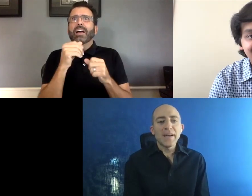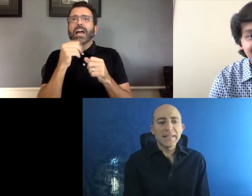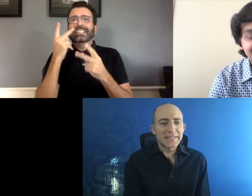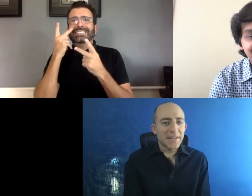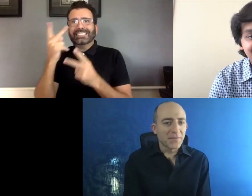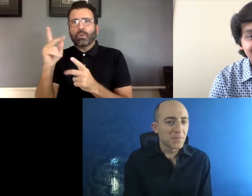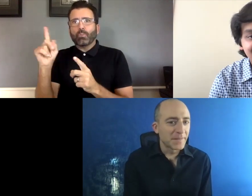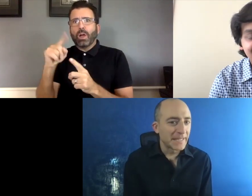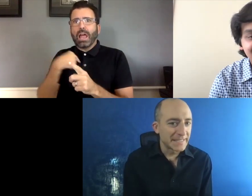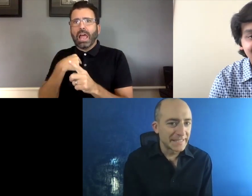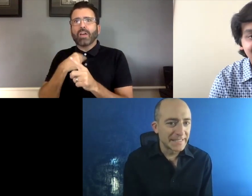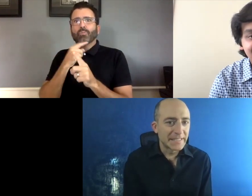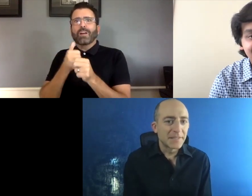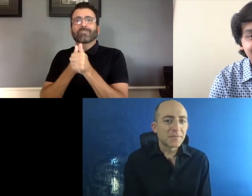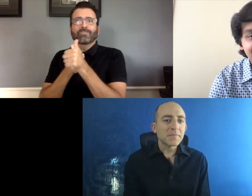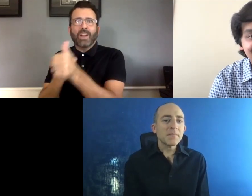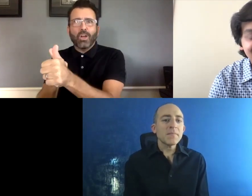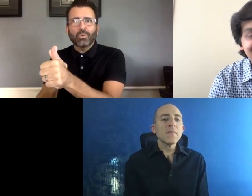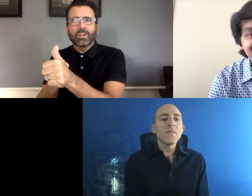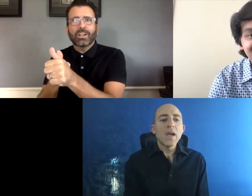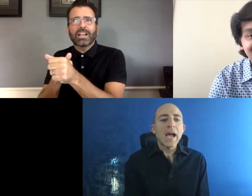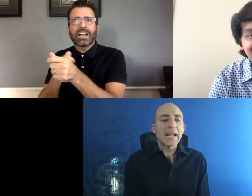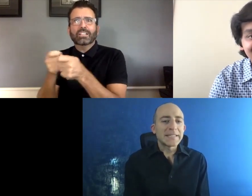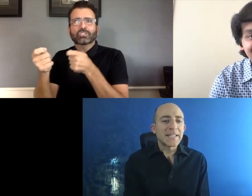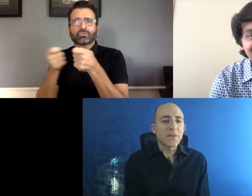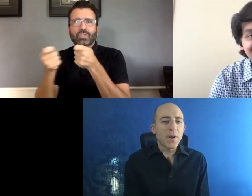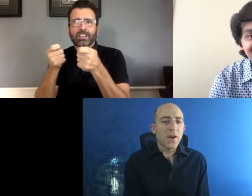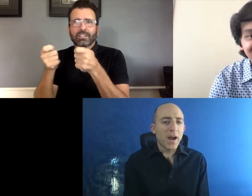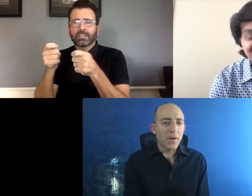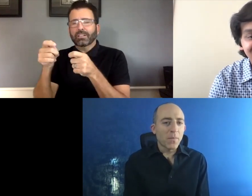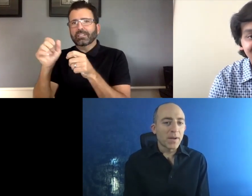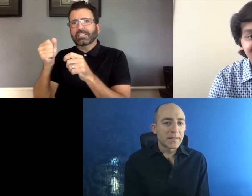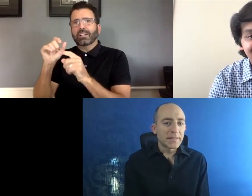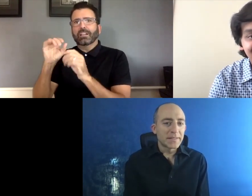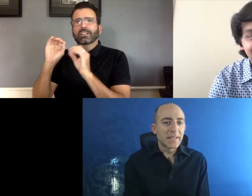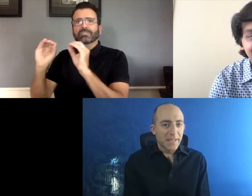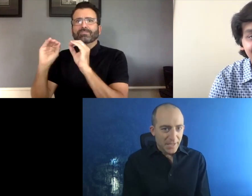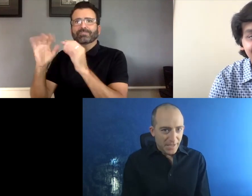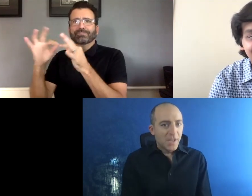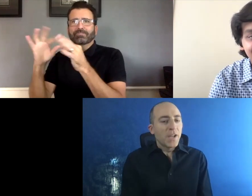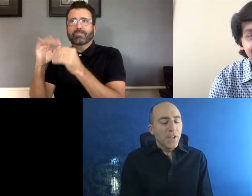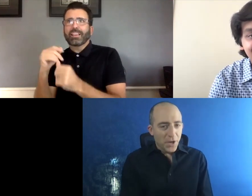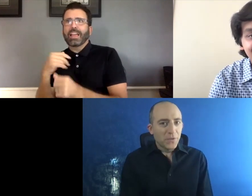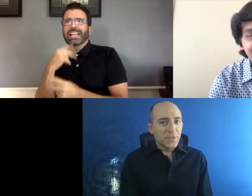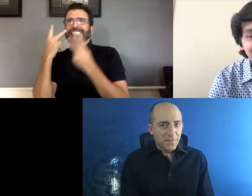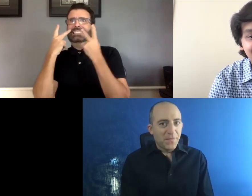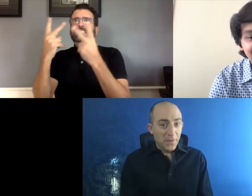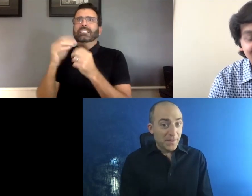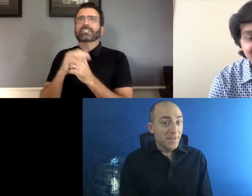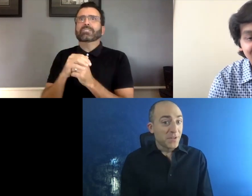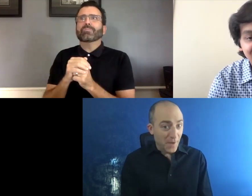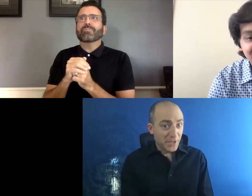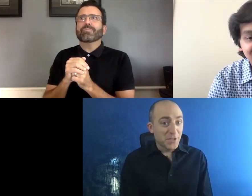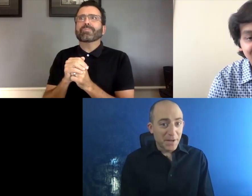in several places. I could see where i was you know just following the direction making sure that